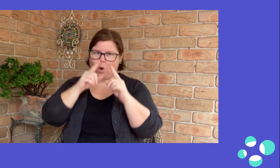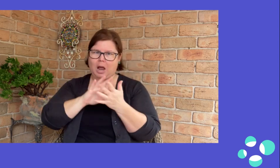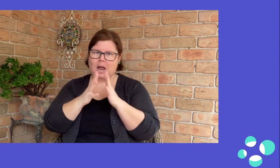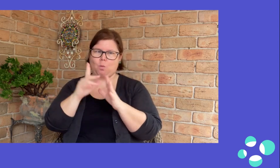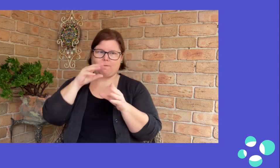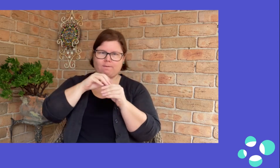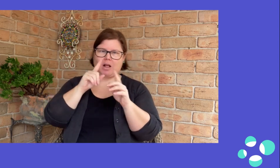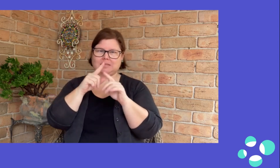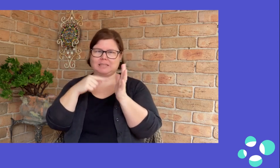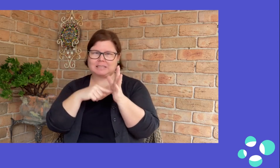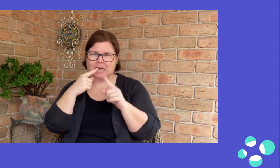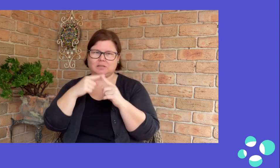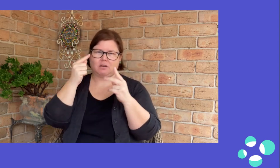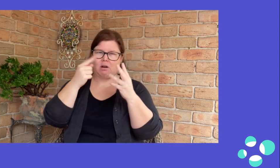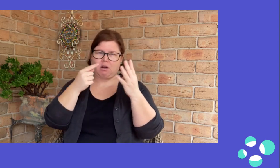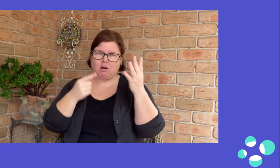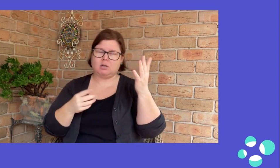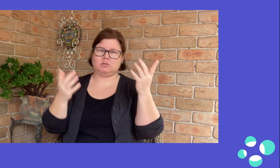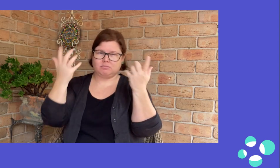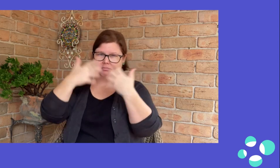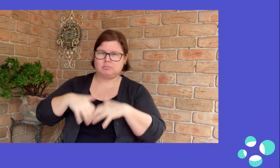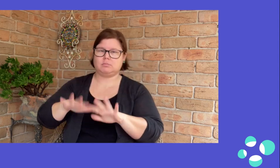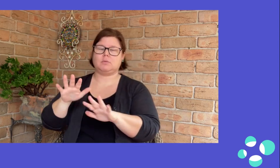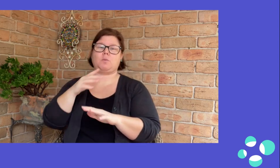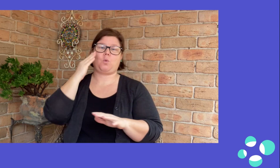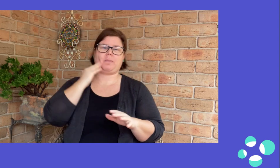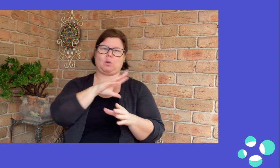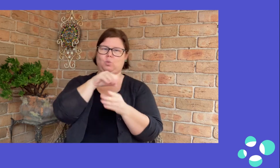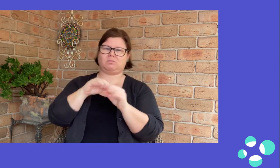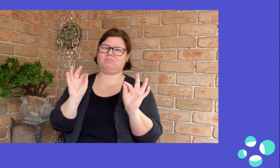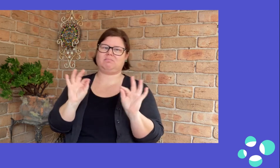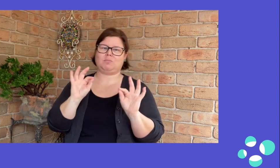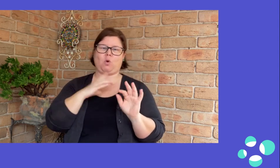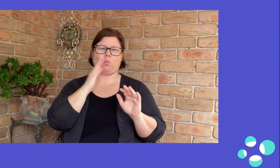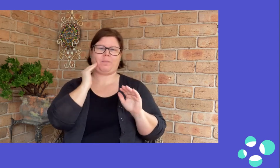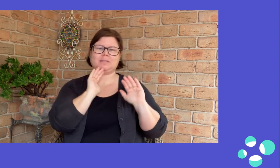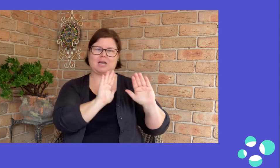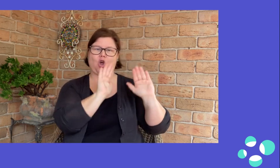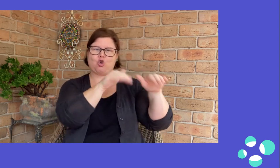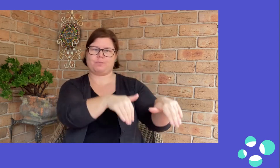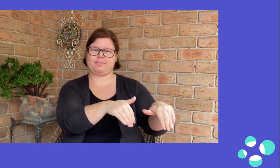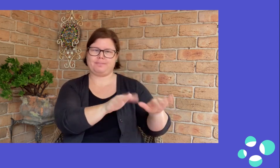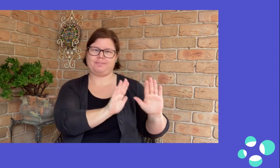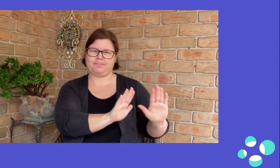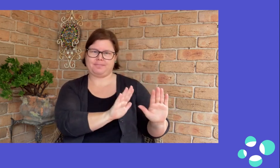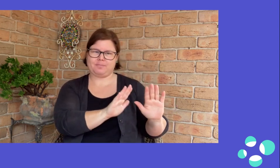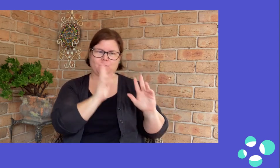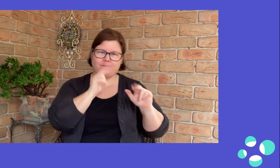Men considered tax concessions, and women were not included. They were considered homemakers.